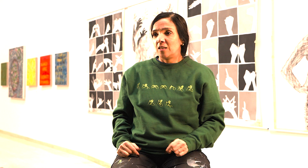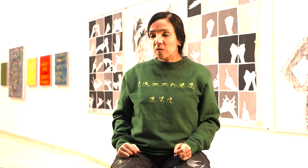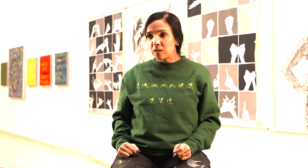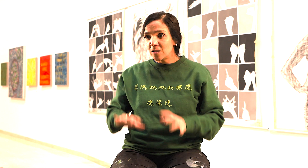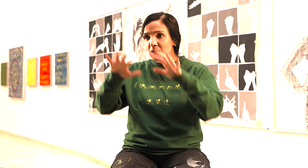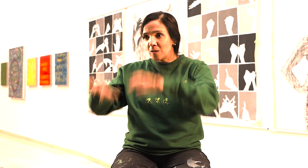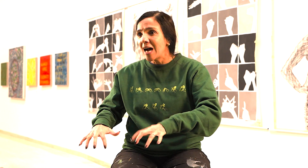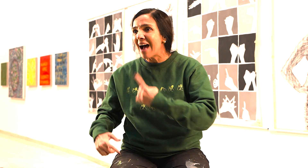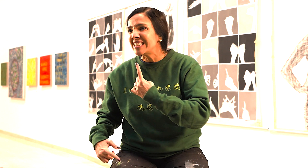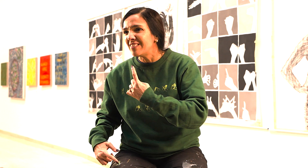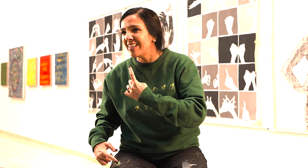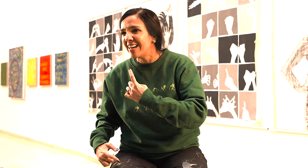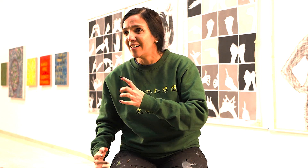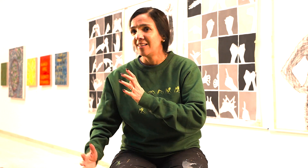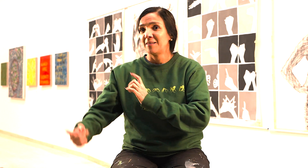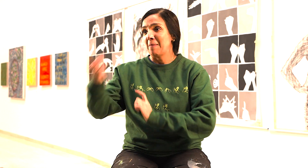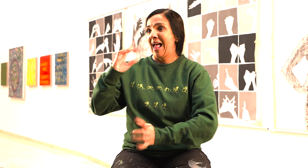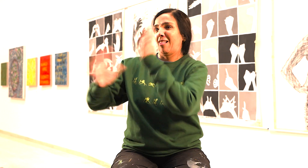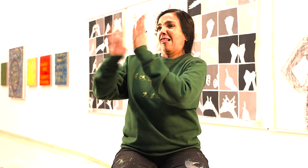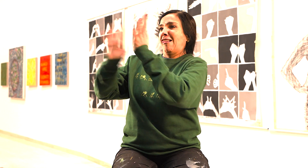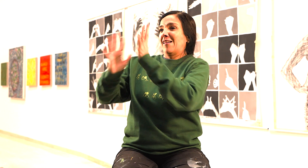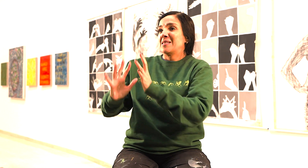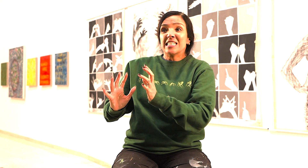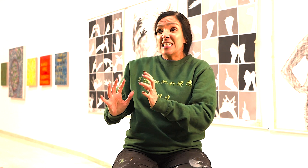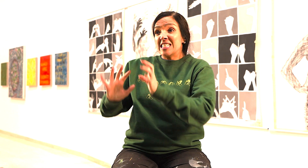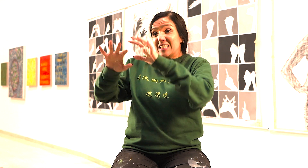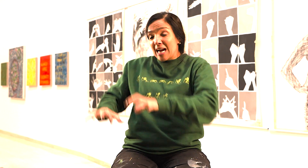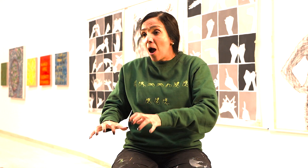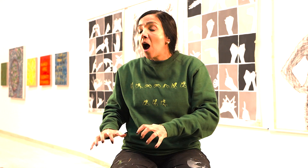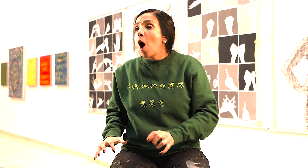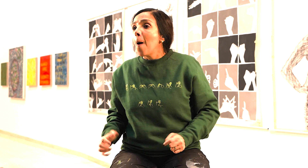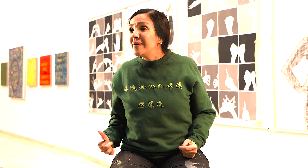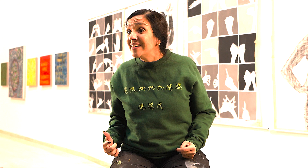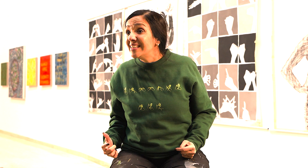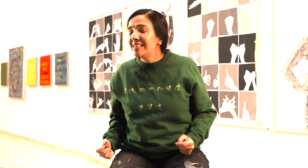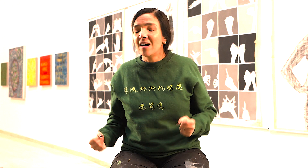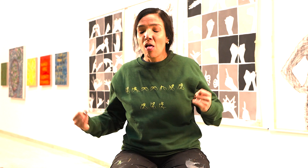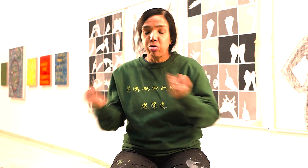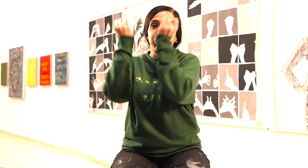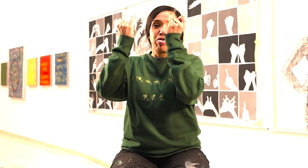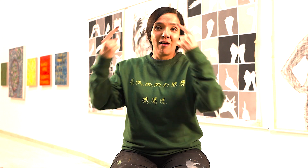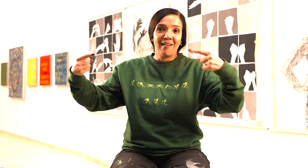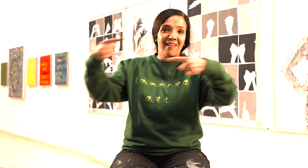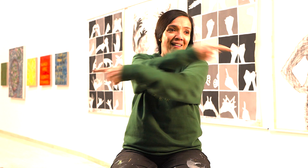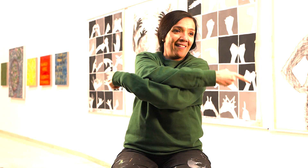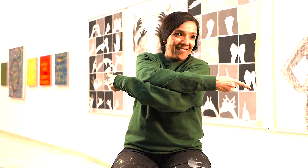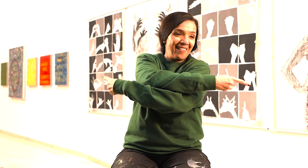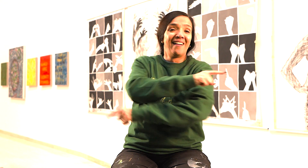would think, "I have to speak," and they'd sign back, and I was like, "Please"-- and there was a clash of